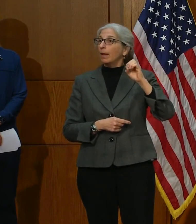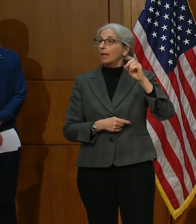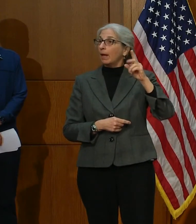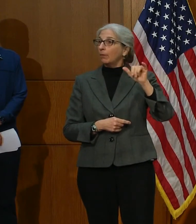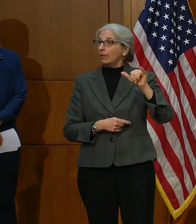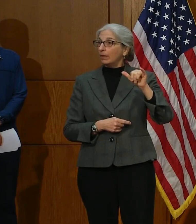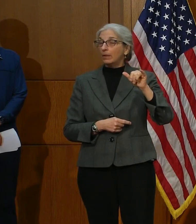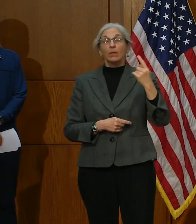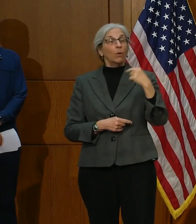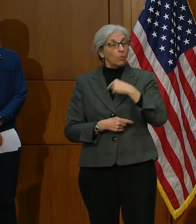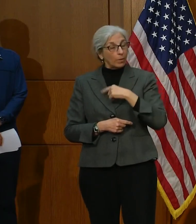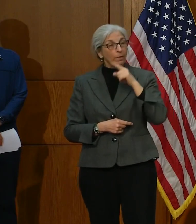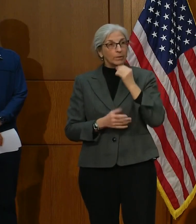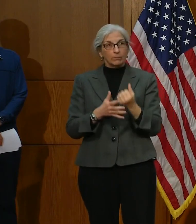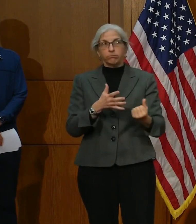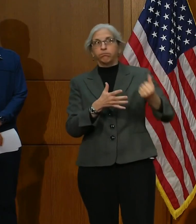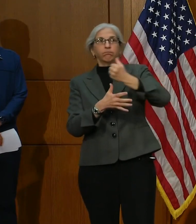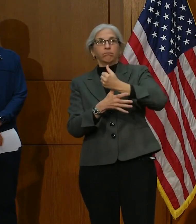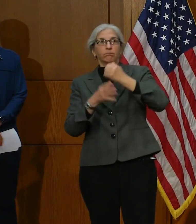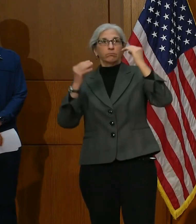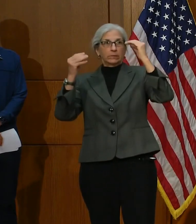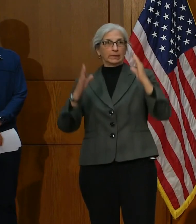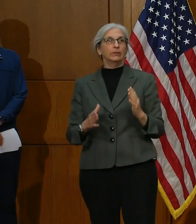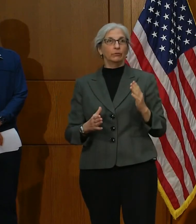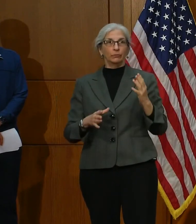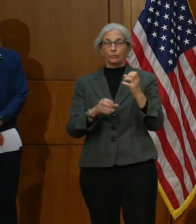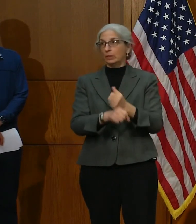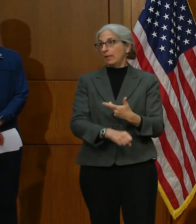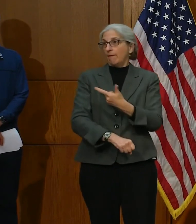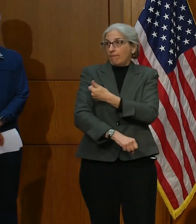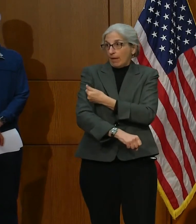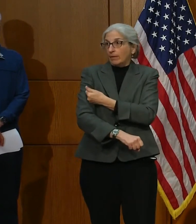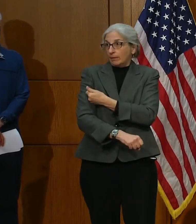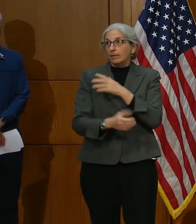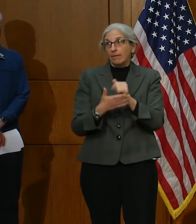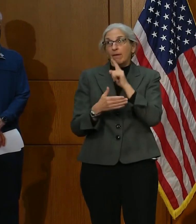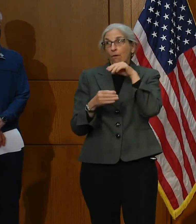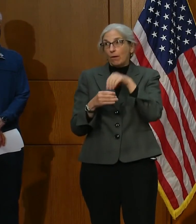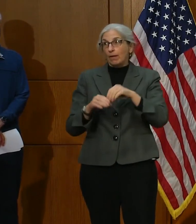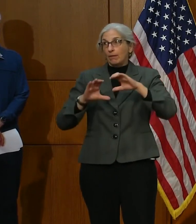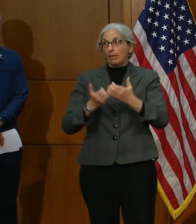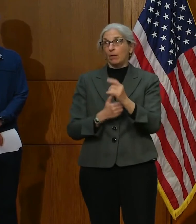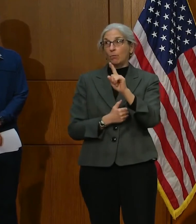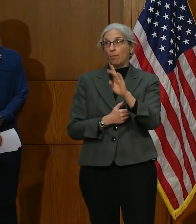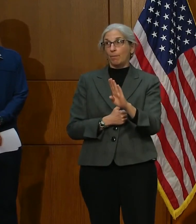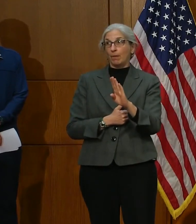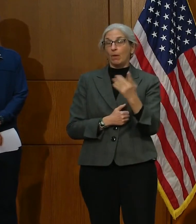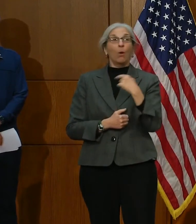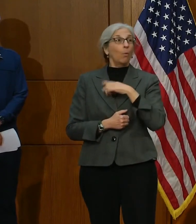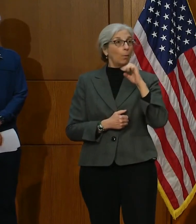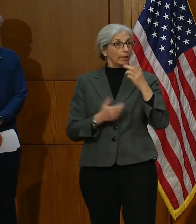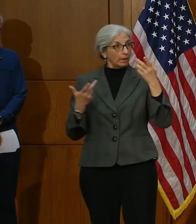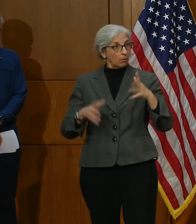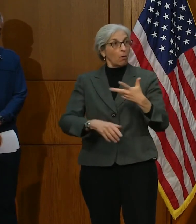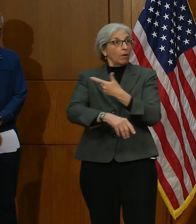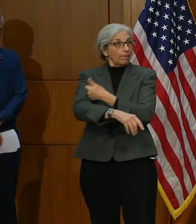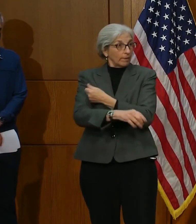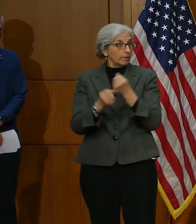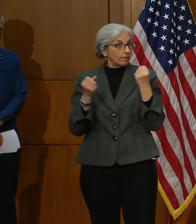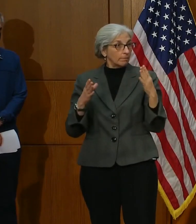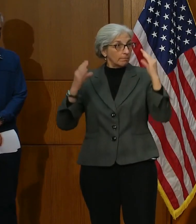MADE VACCINATING OUR TEACHERS.